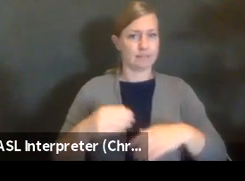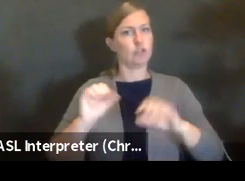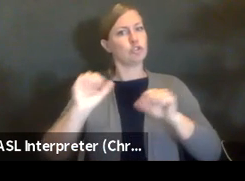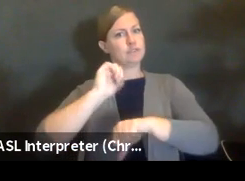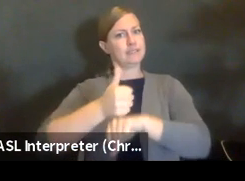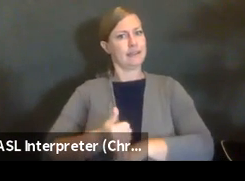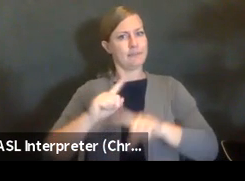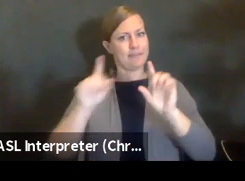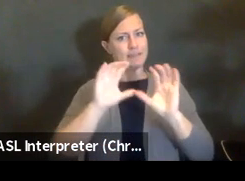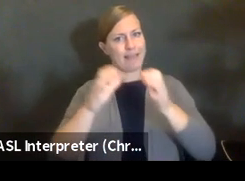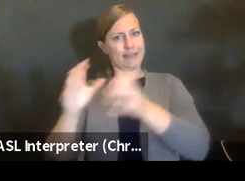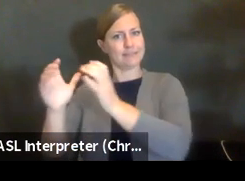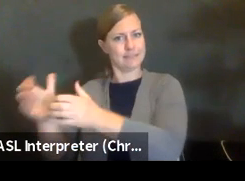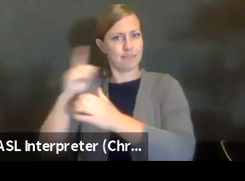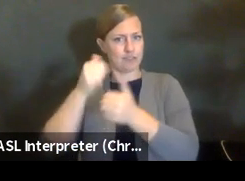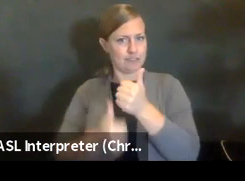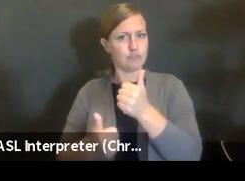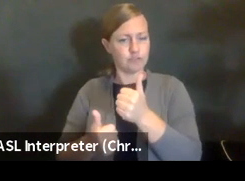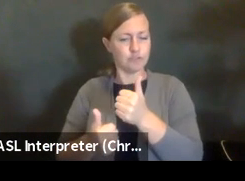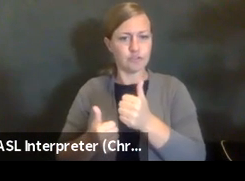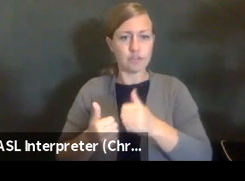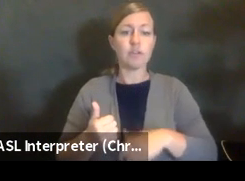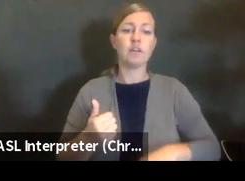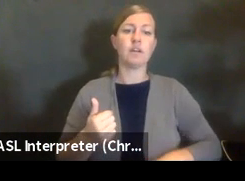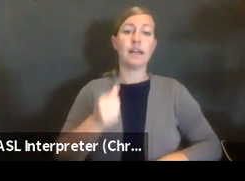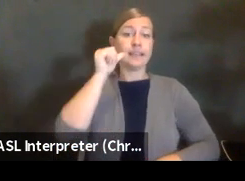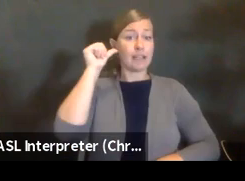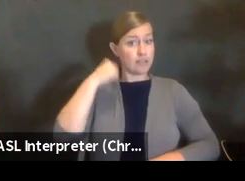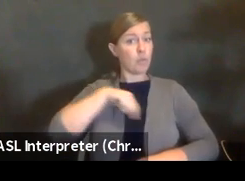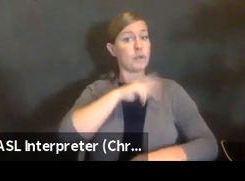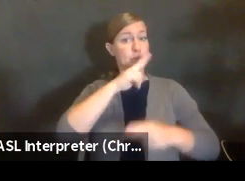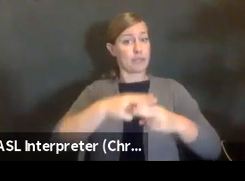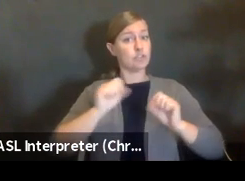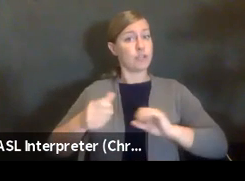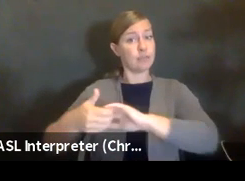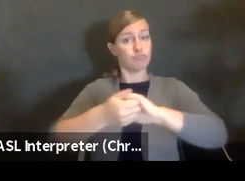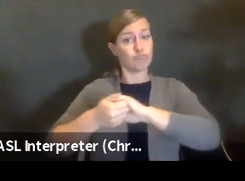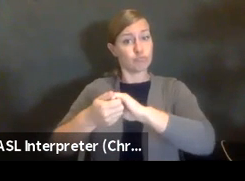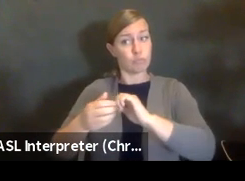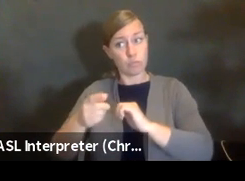Katherine Livick - ESD 112: We touched on collaborating with other teachers yesterday, since you can add co-teachers and you could